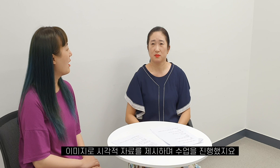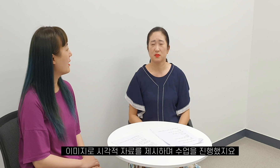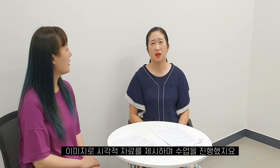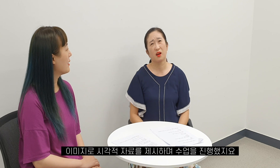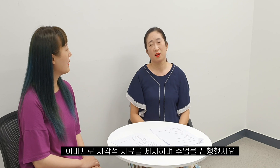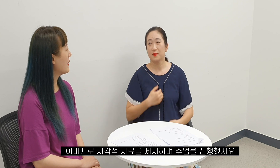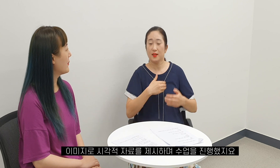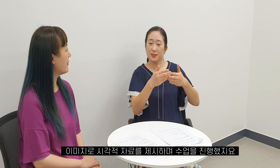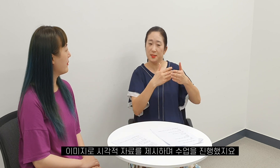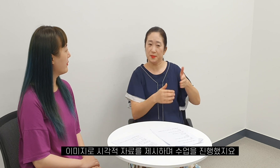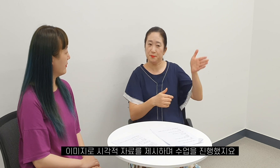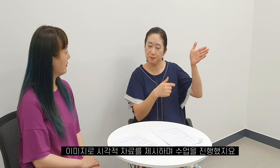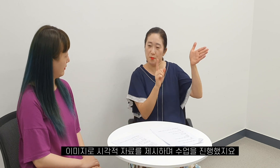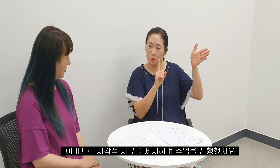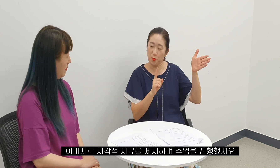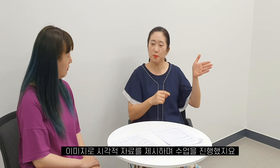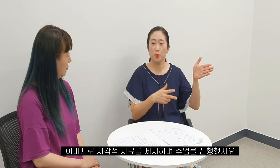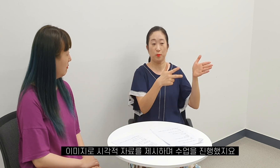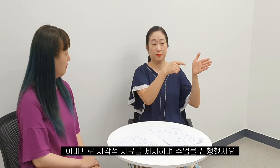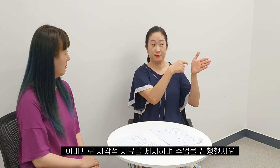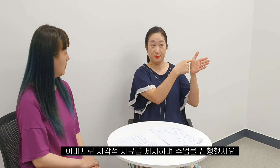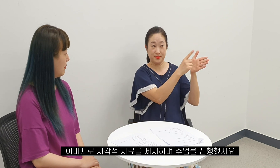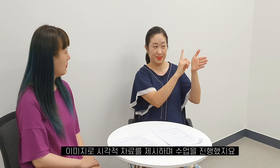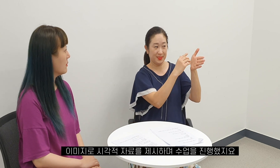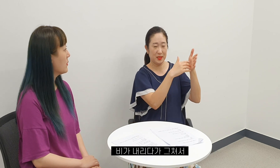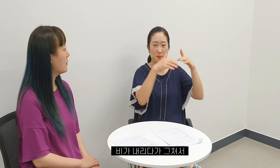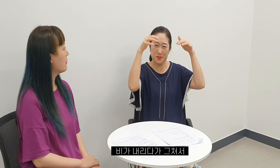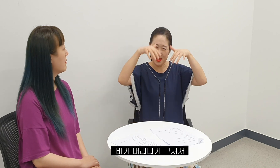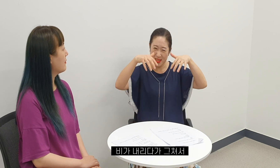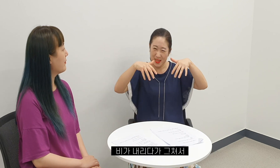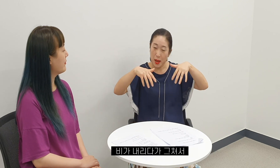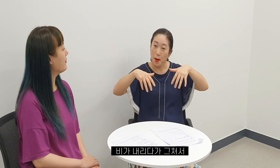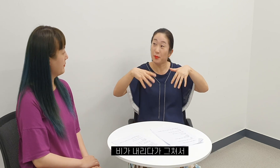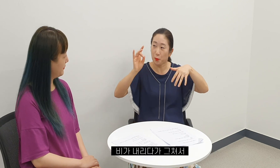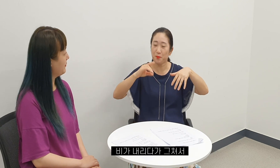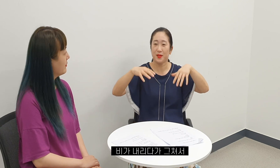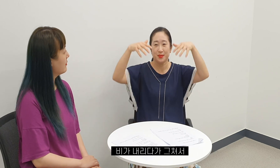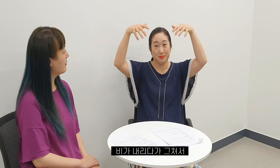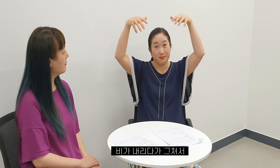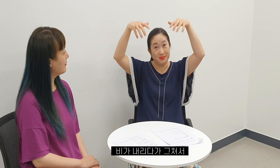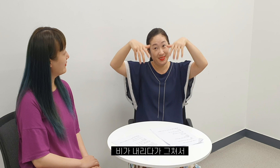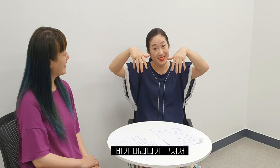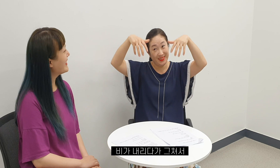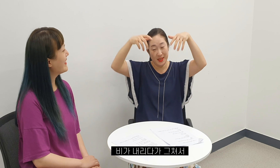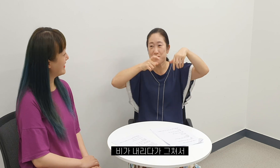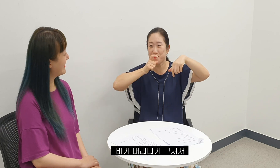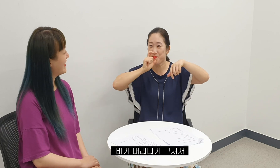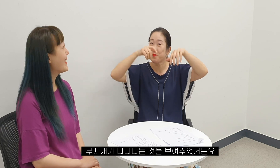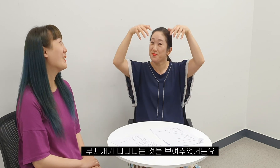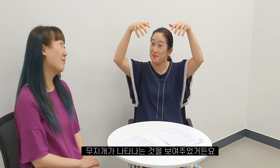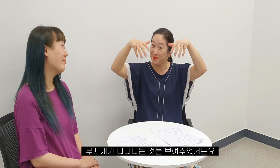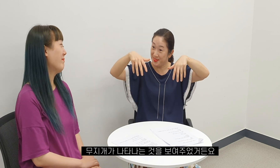It was raining and then stopped, and the rainbow appeared.